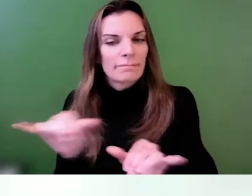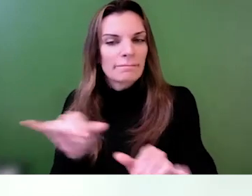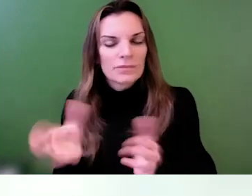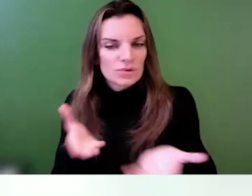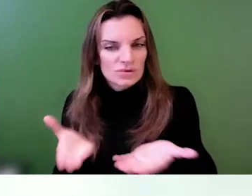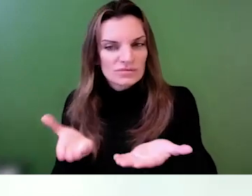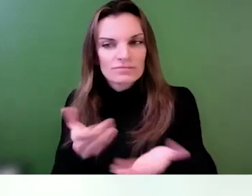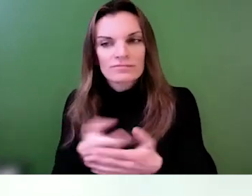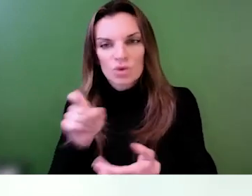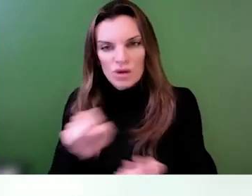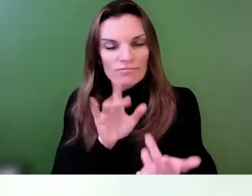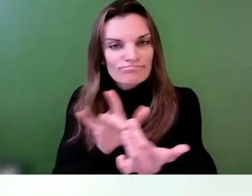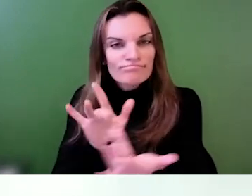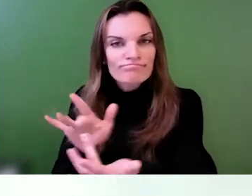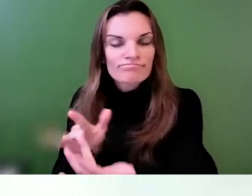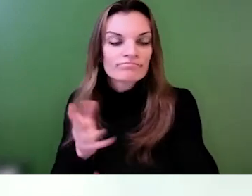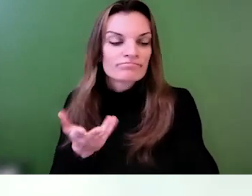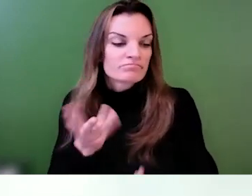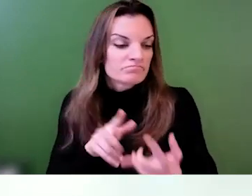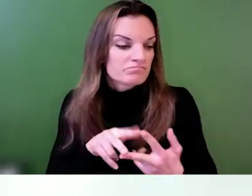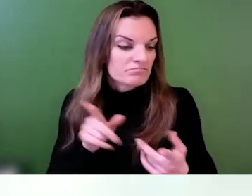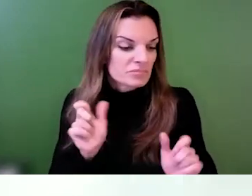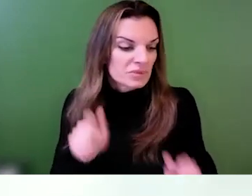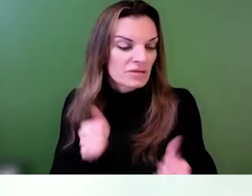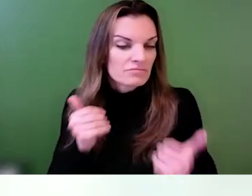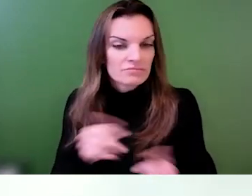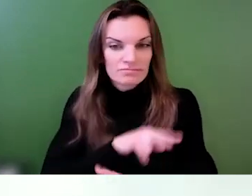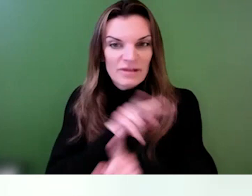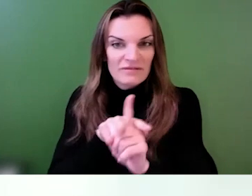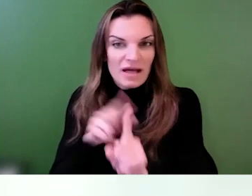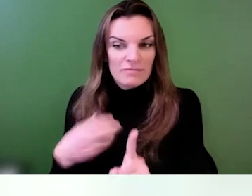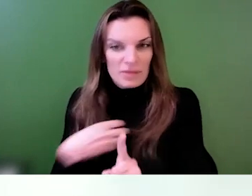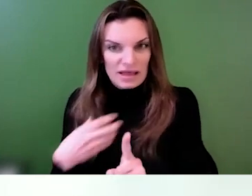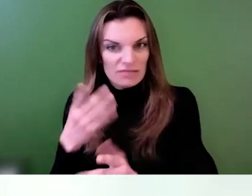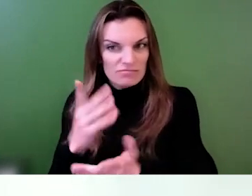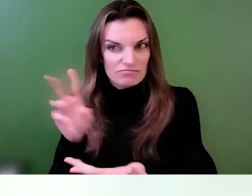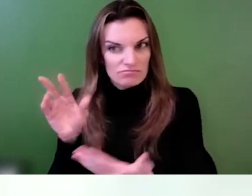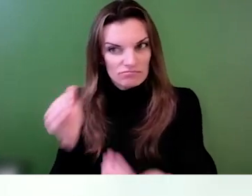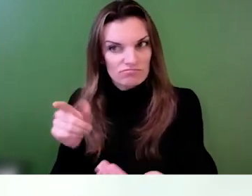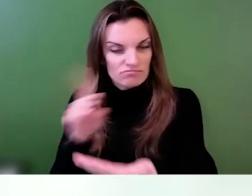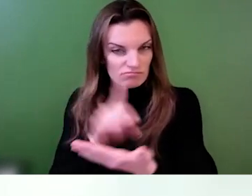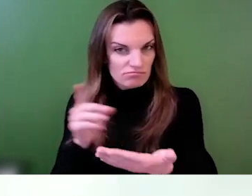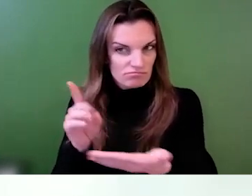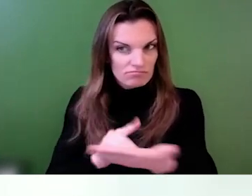out to one of them. Or you can go as far as filing a complaint of discrimination with an